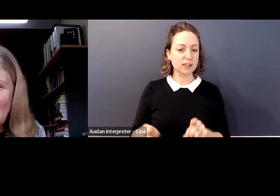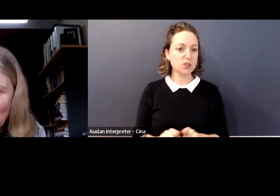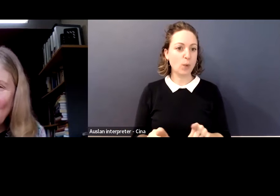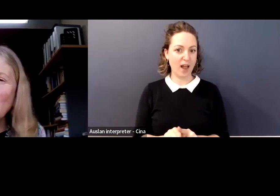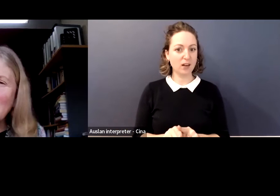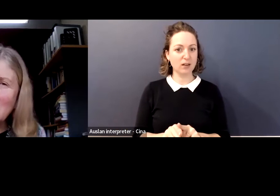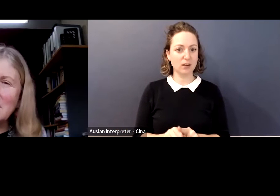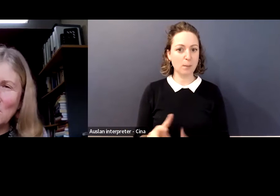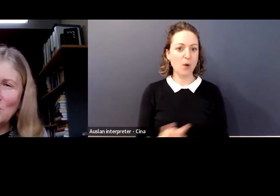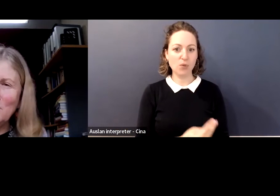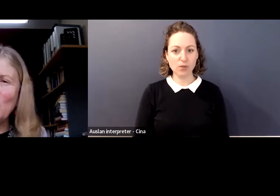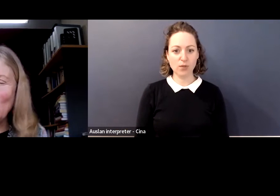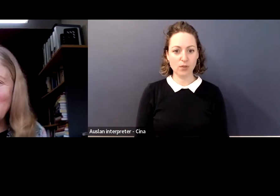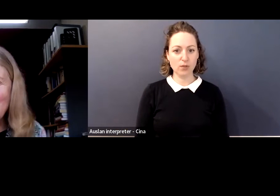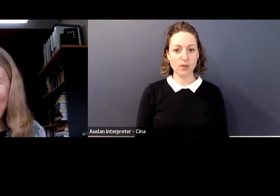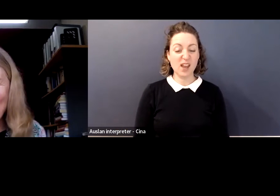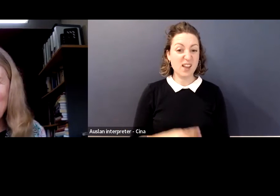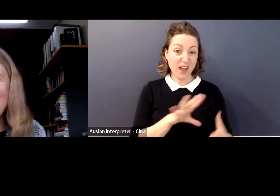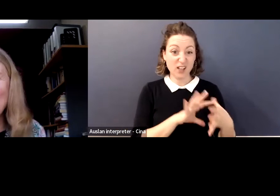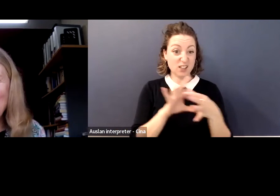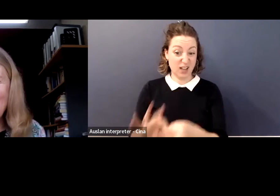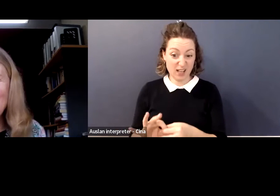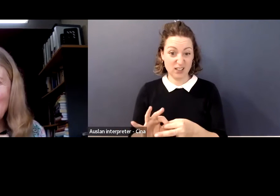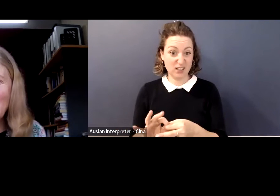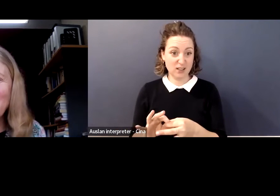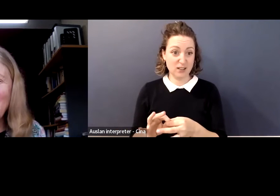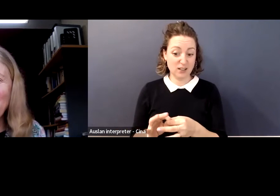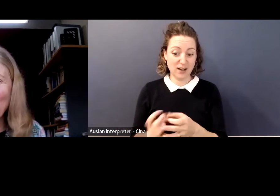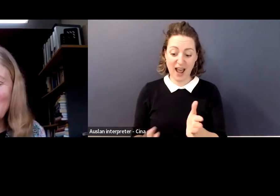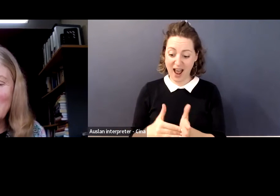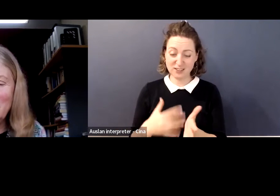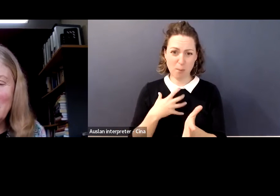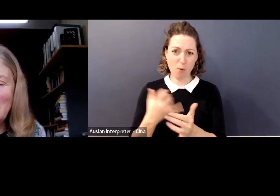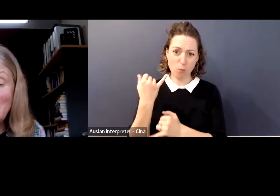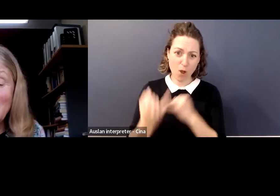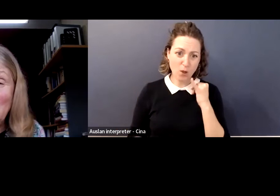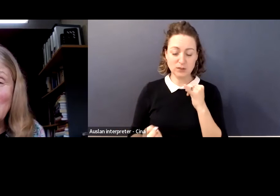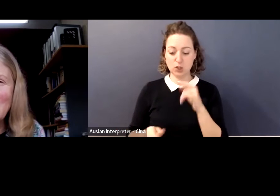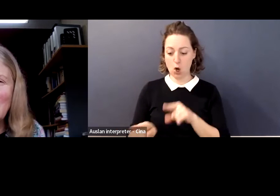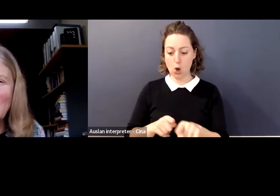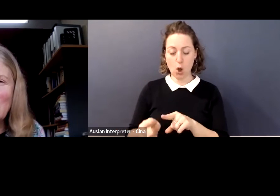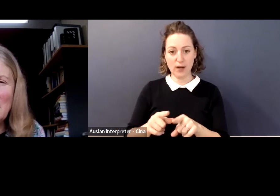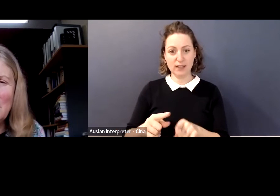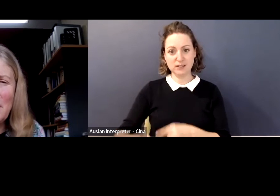in turn lead to more learning difficulties and we get this kind of unfortunate vicious cycle taking